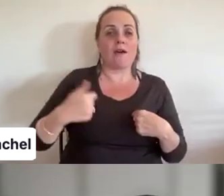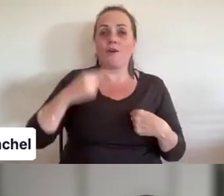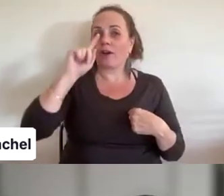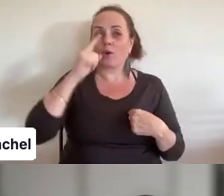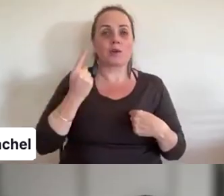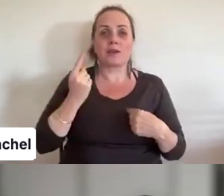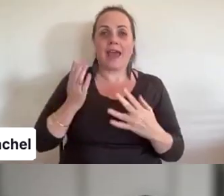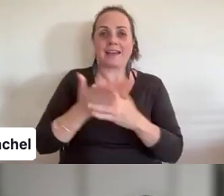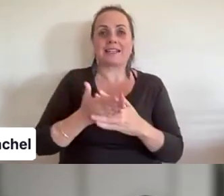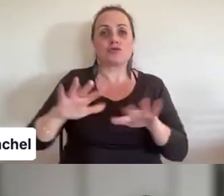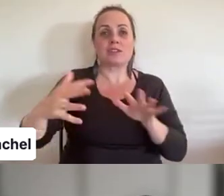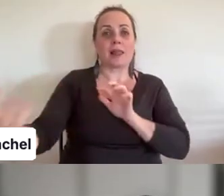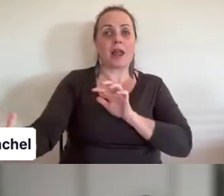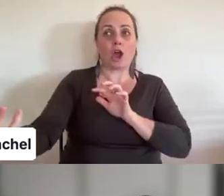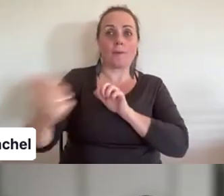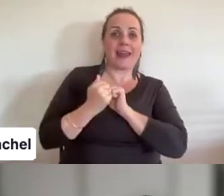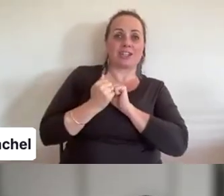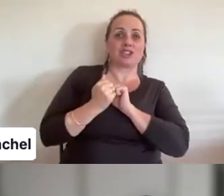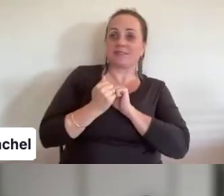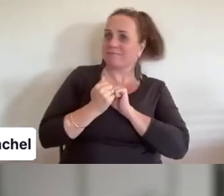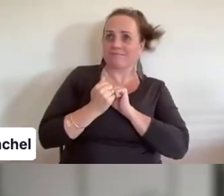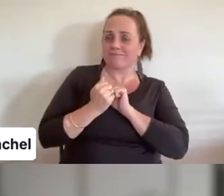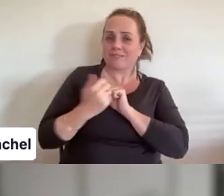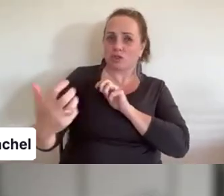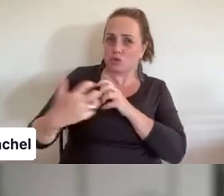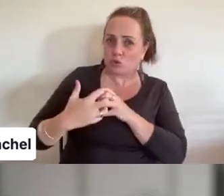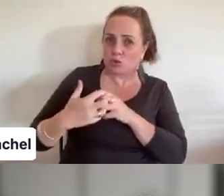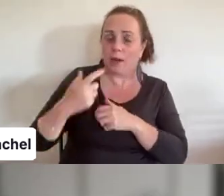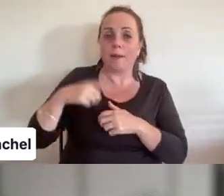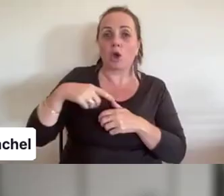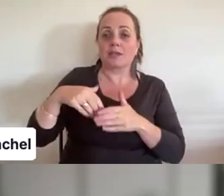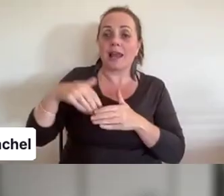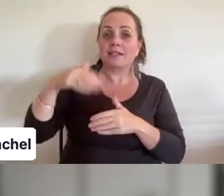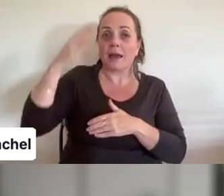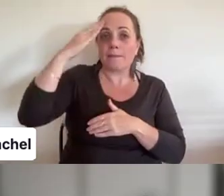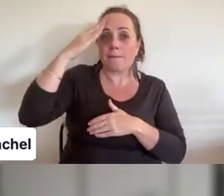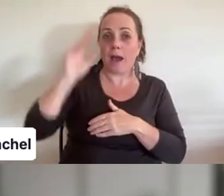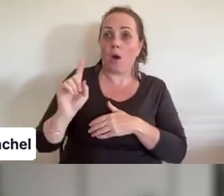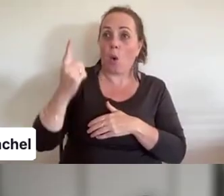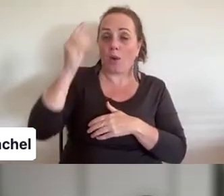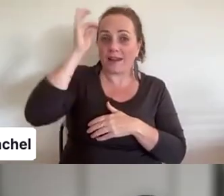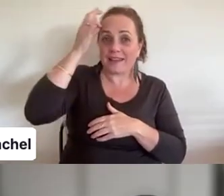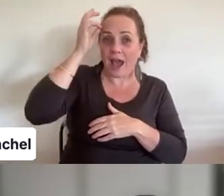reasonable accommodations support because elected members at Auckland Council are not employees,